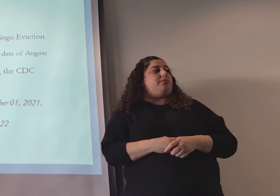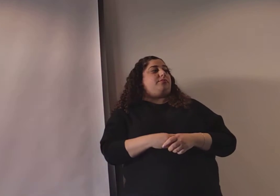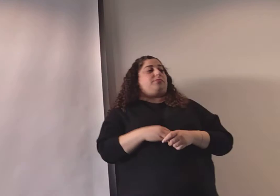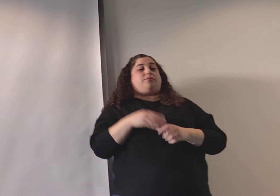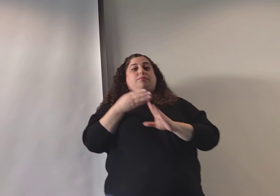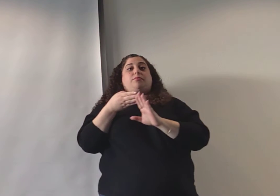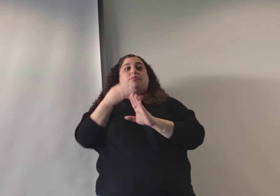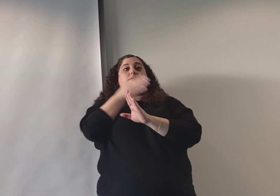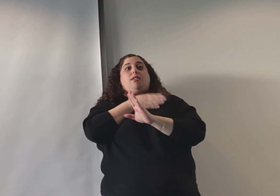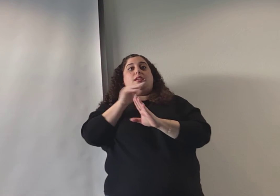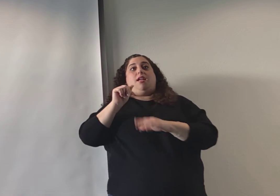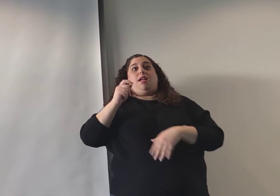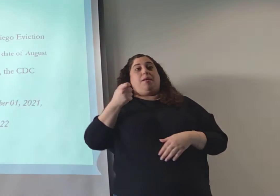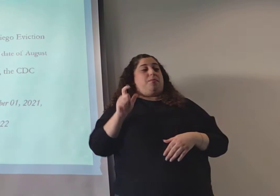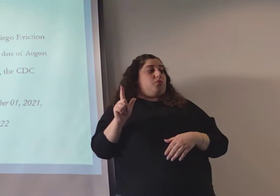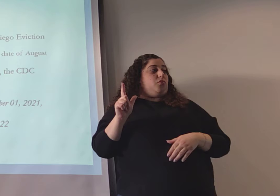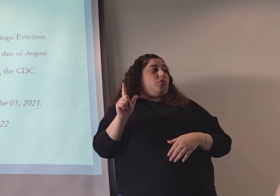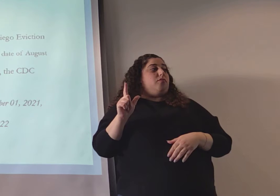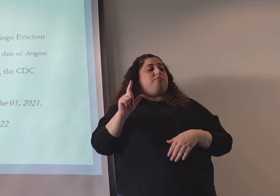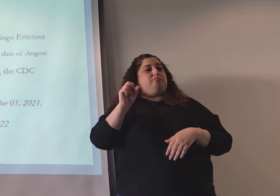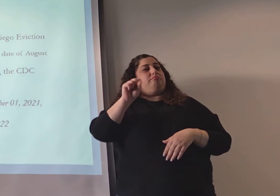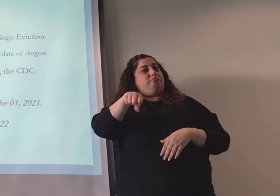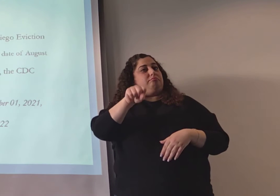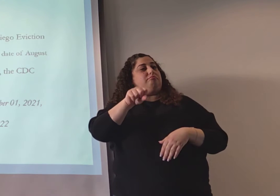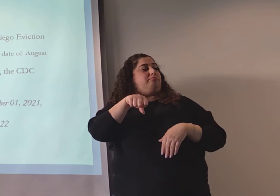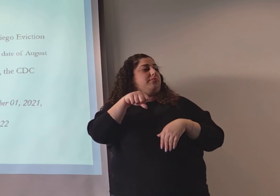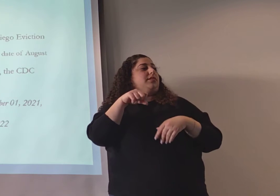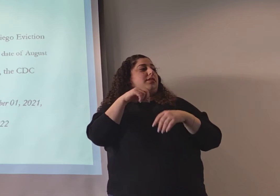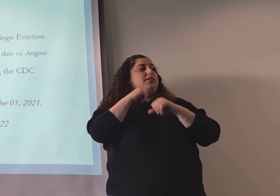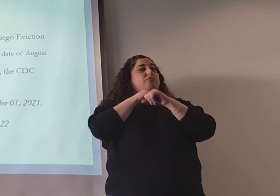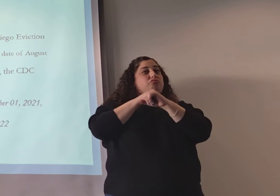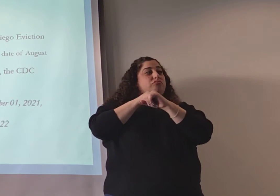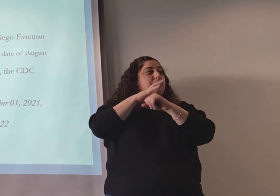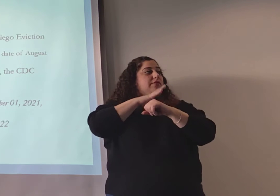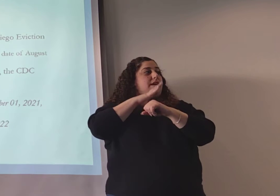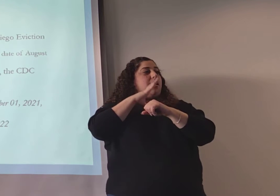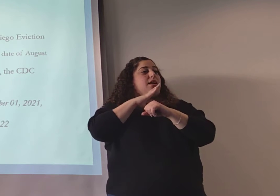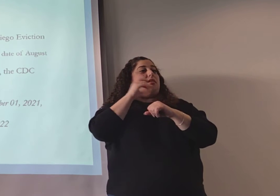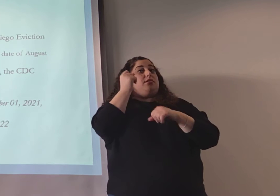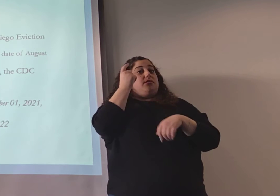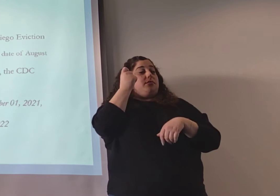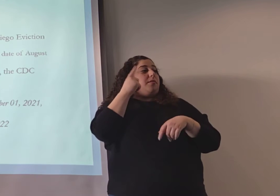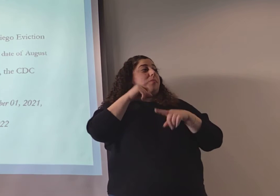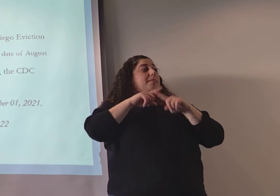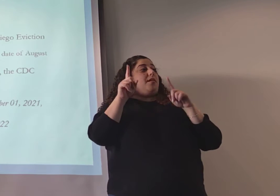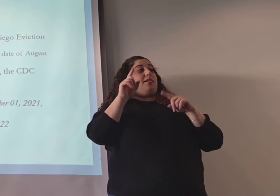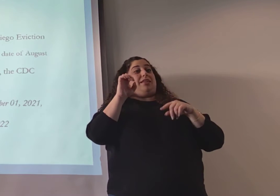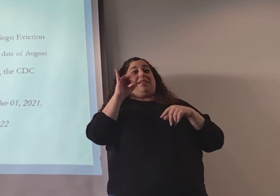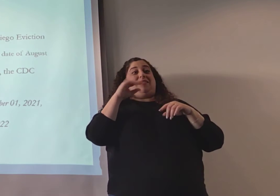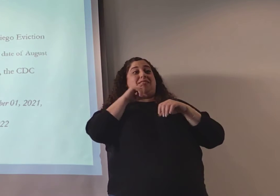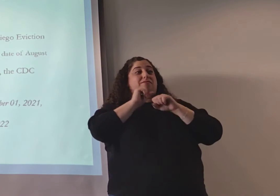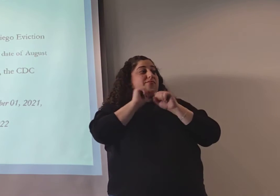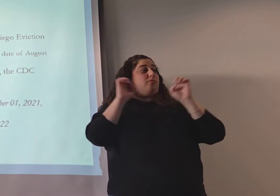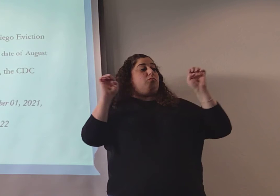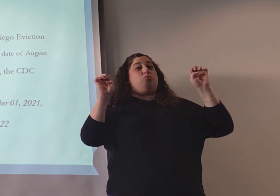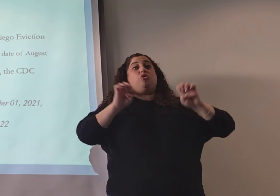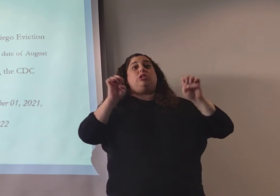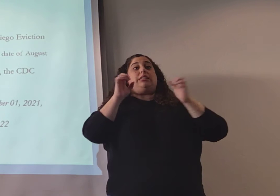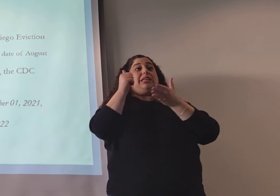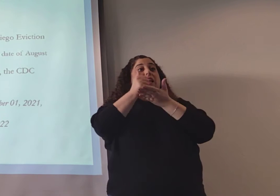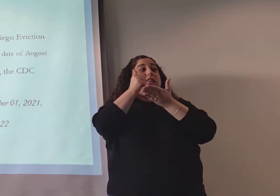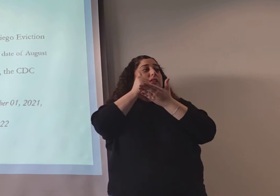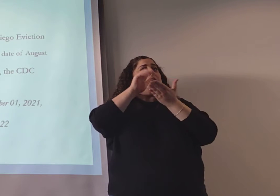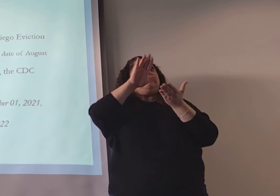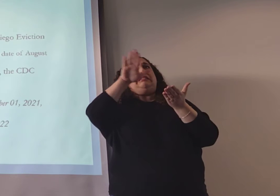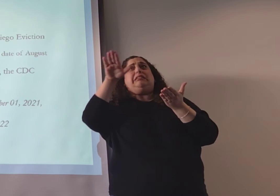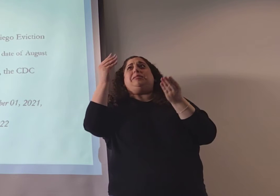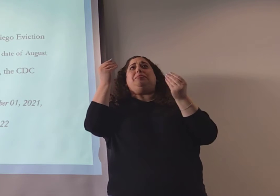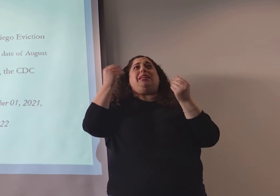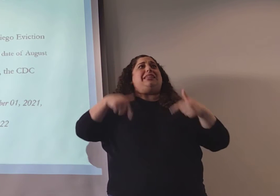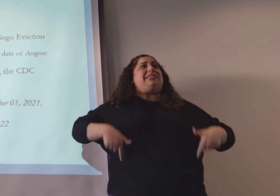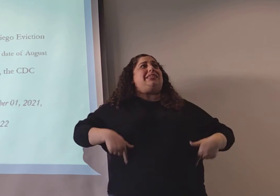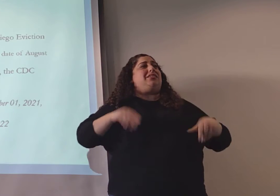if they applied for emergency rental assistance, or if the rent is from 2020.